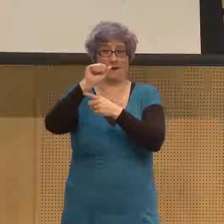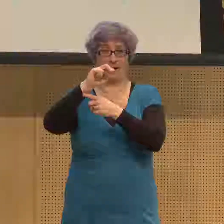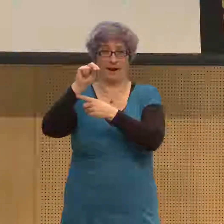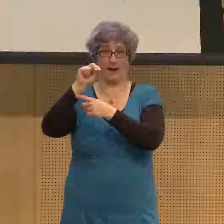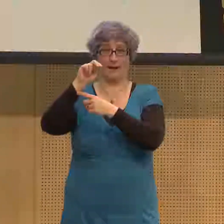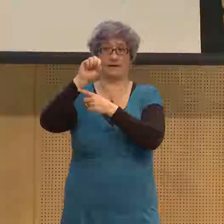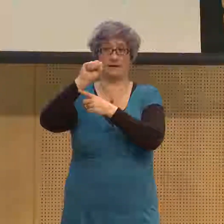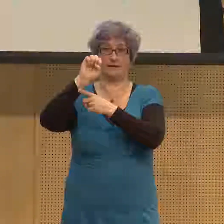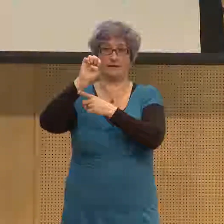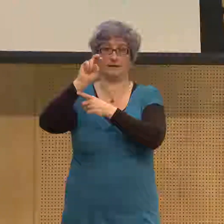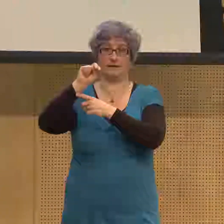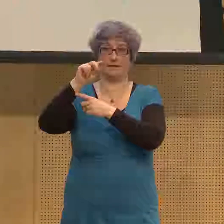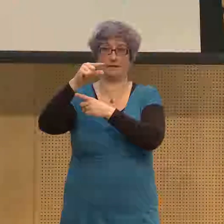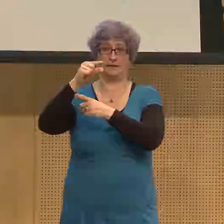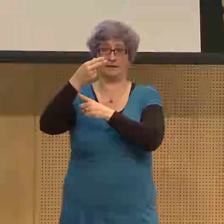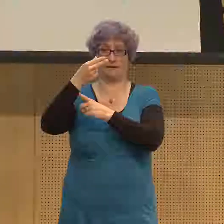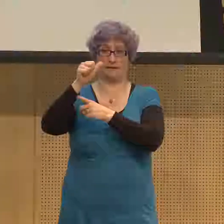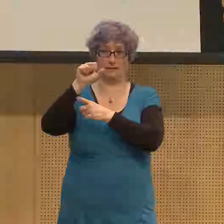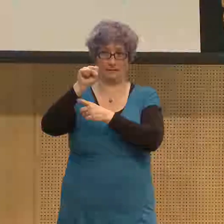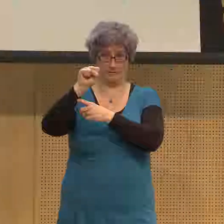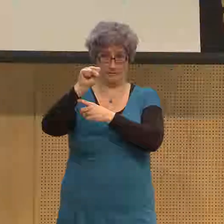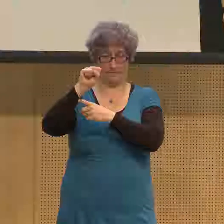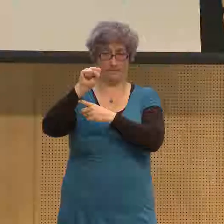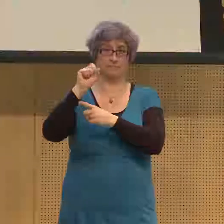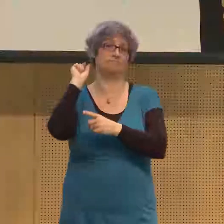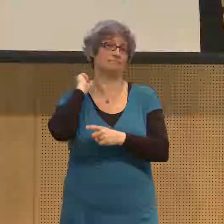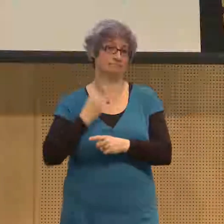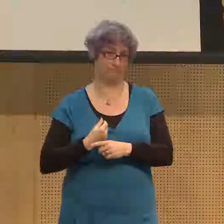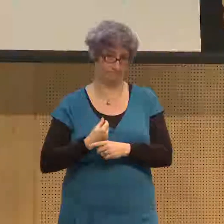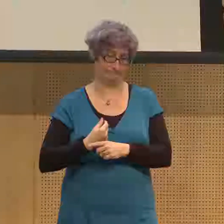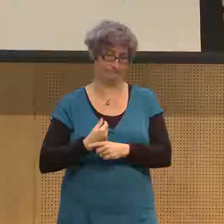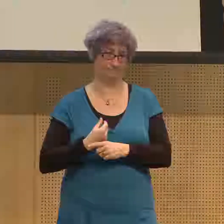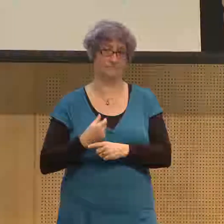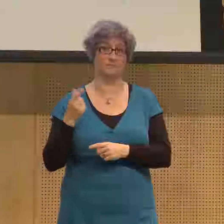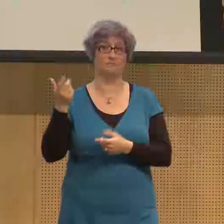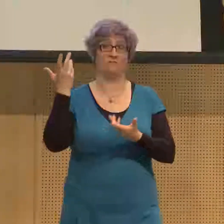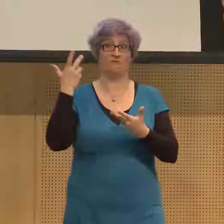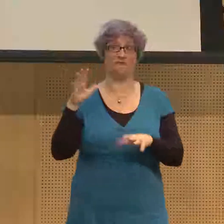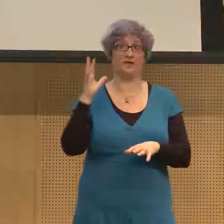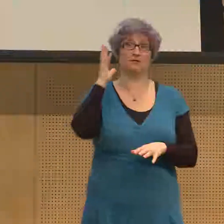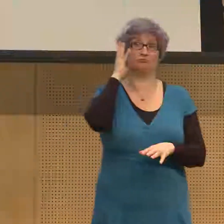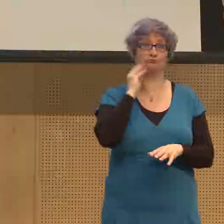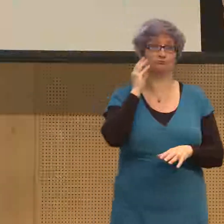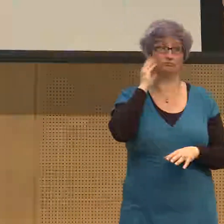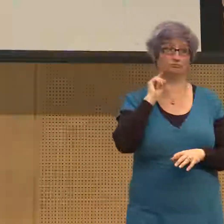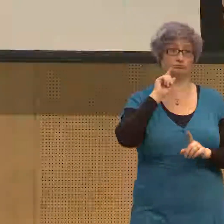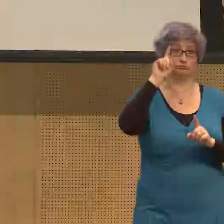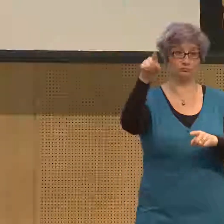There was a graduate student named Ann Senghas.